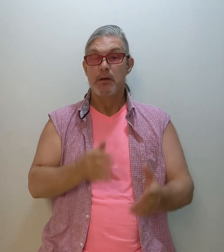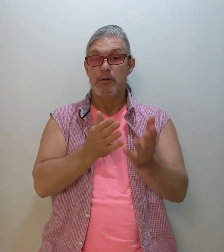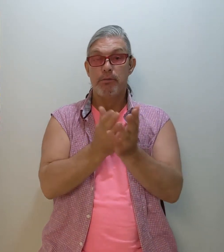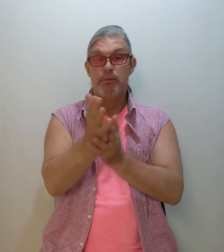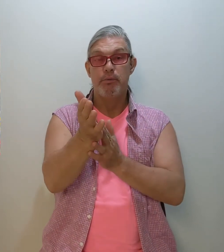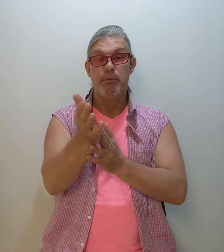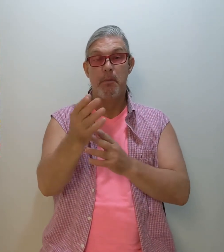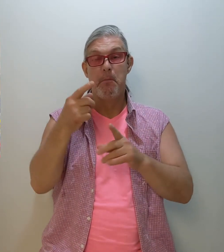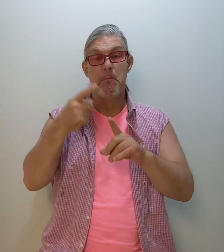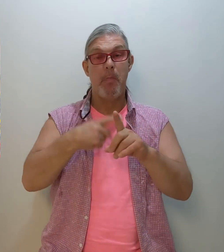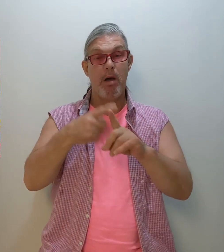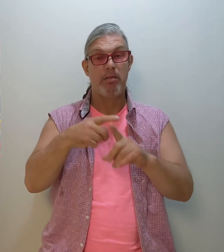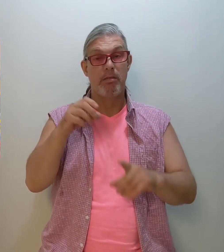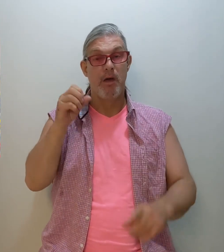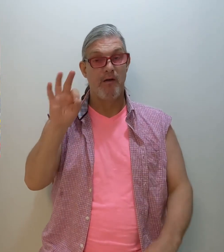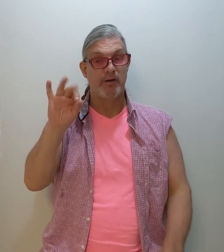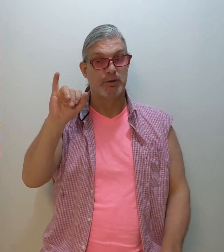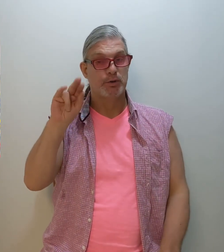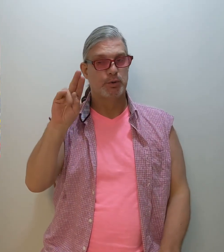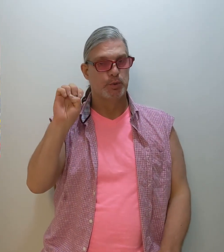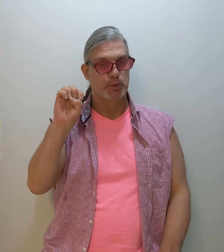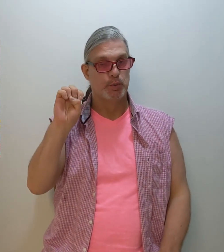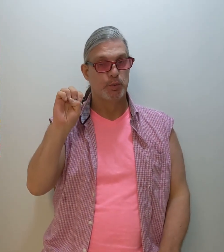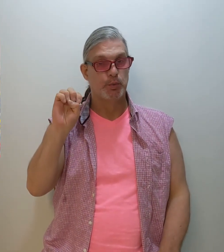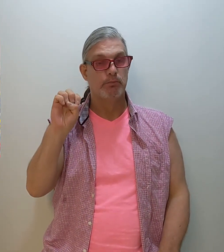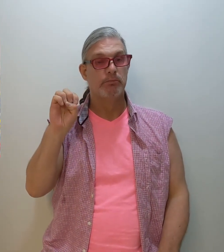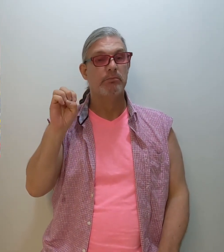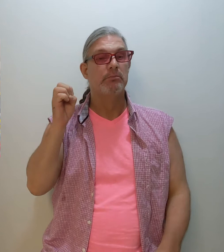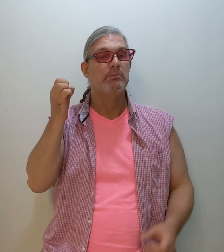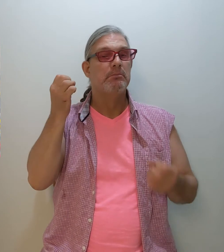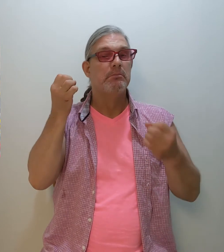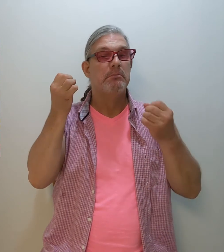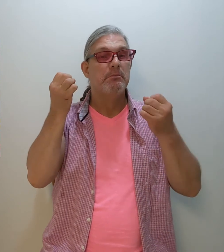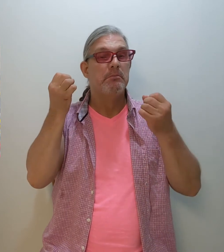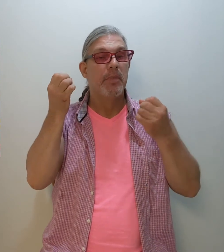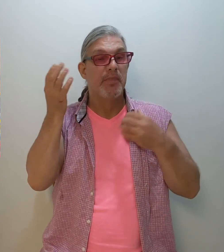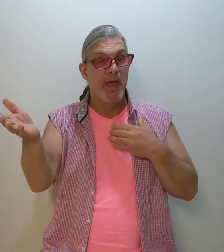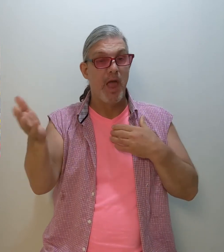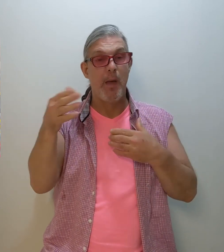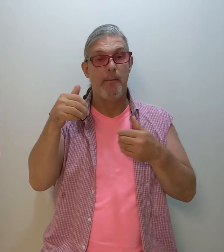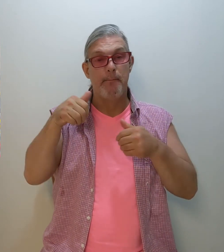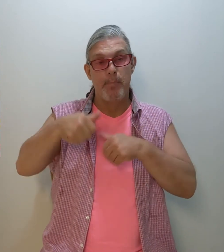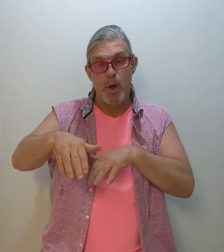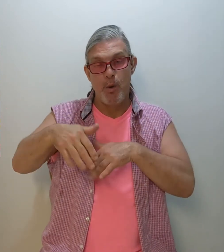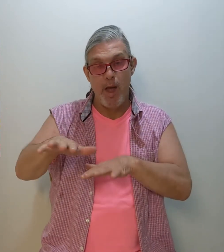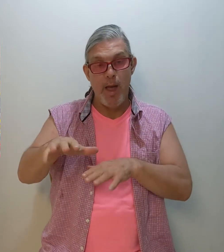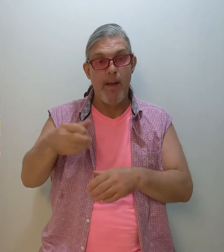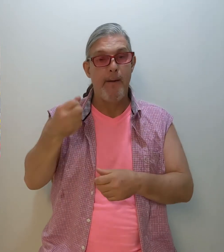Throughout the month of June, traditionally there are parades,